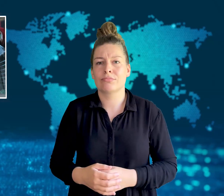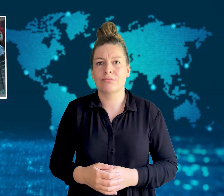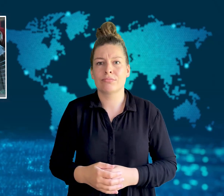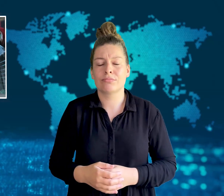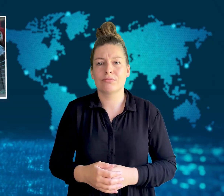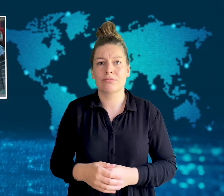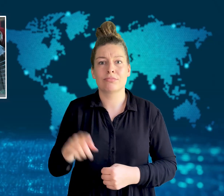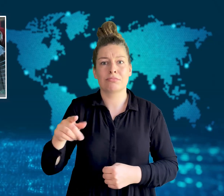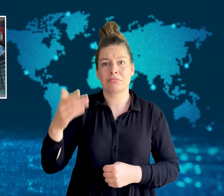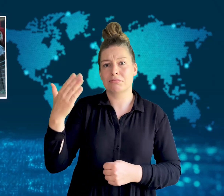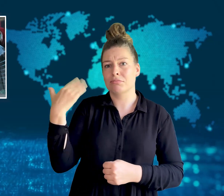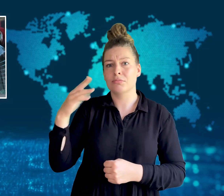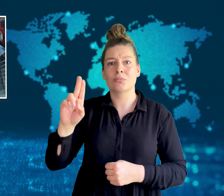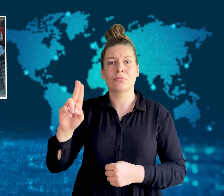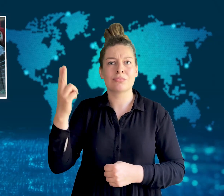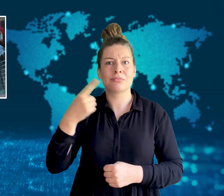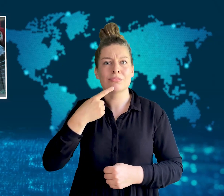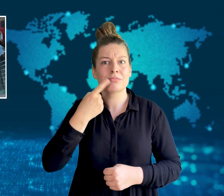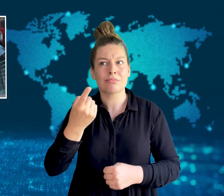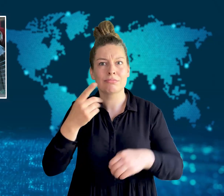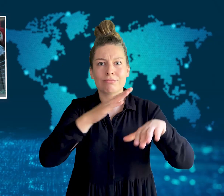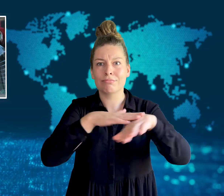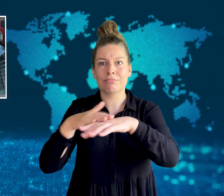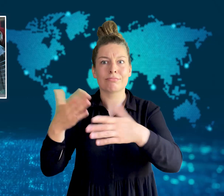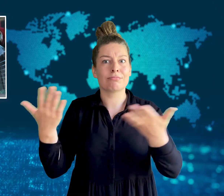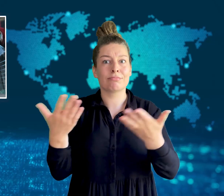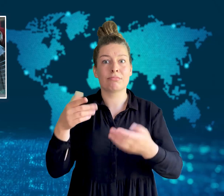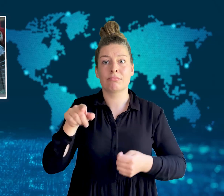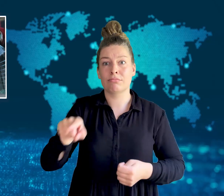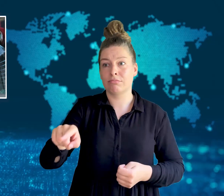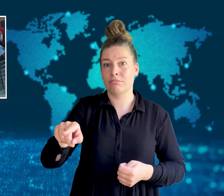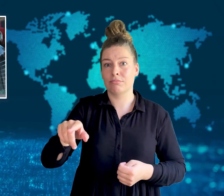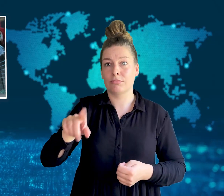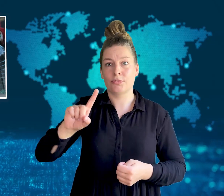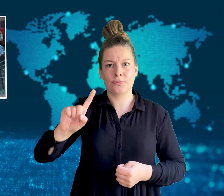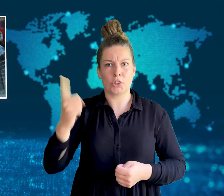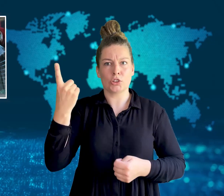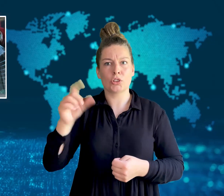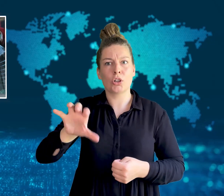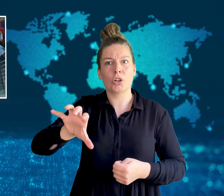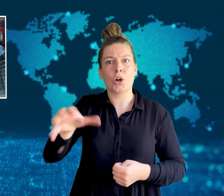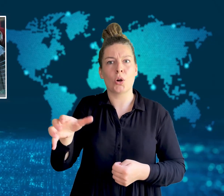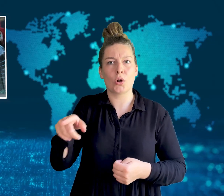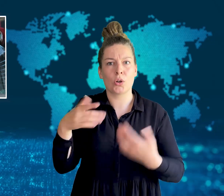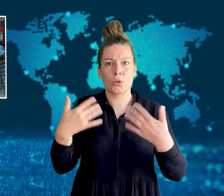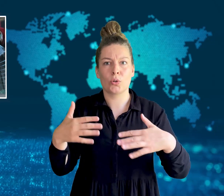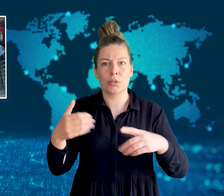In the past, Uruguay claimed to be the first country that made access to